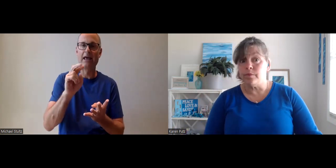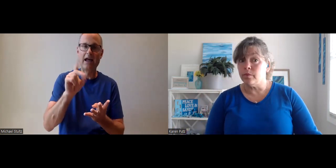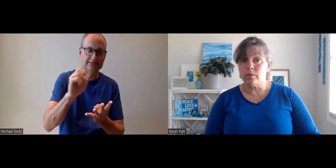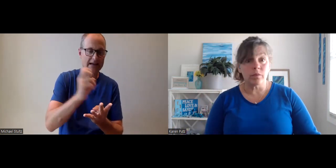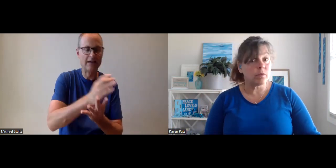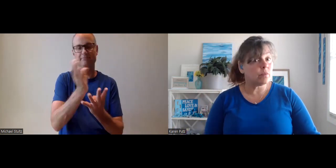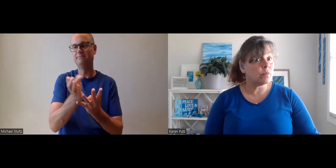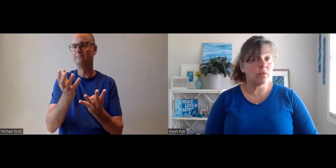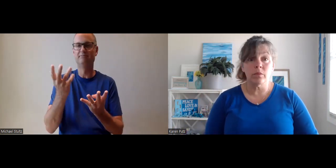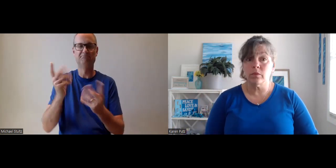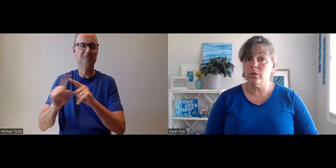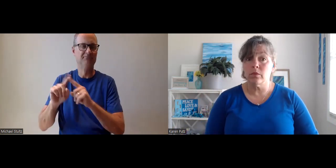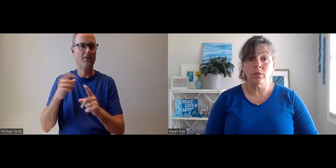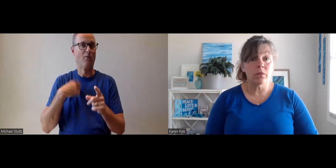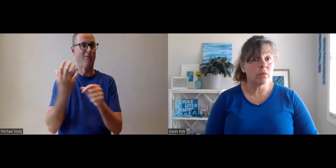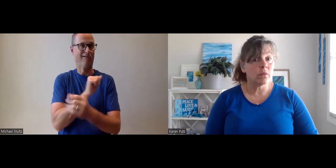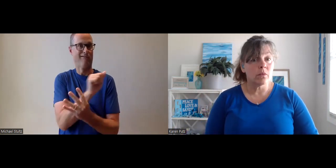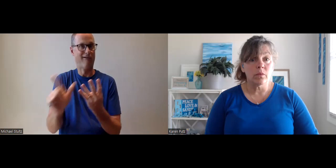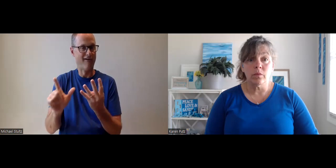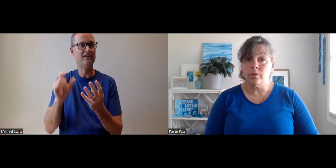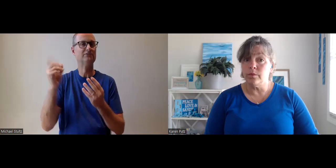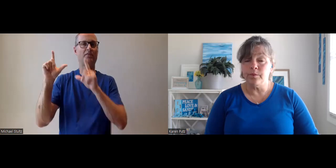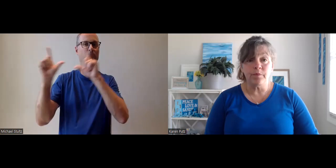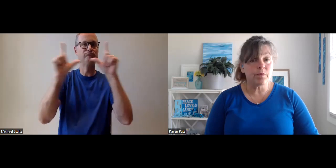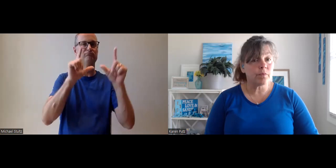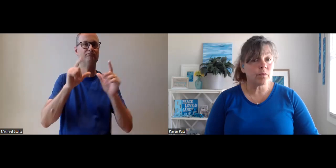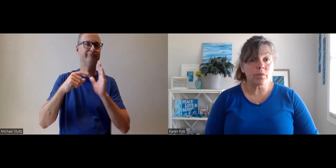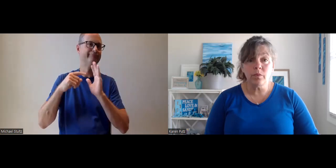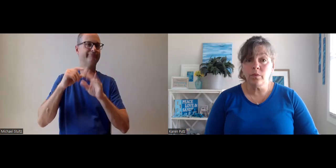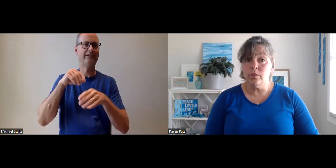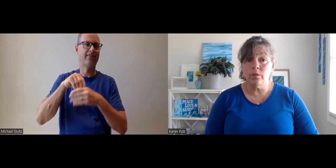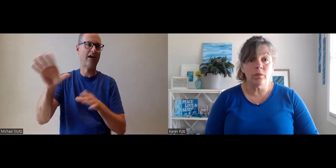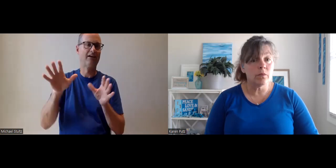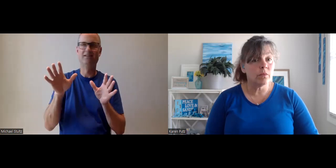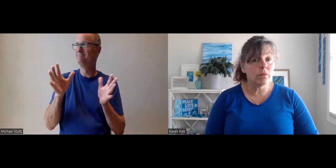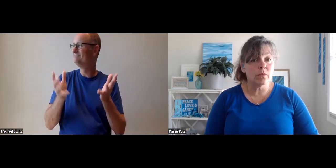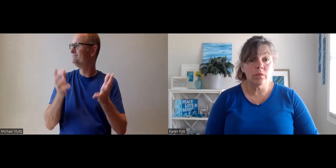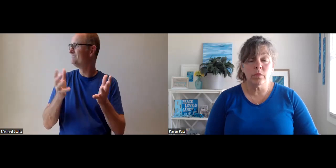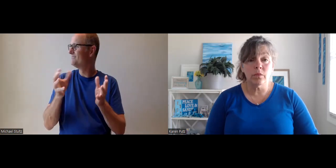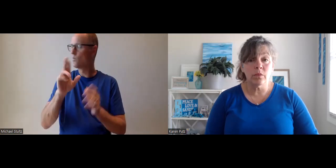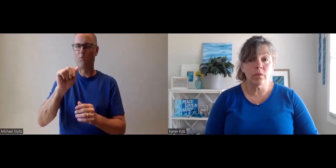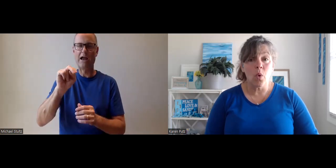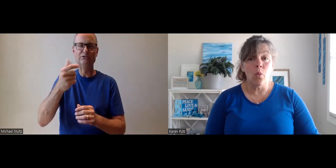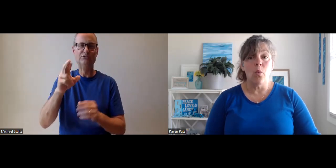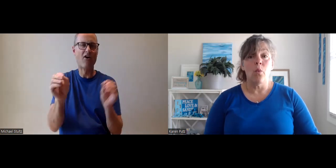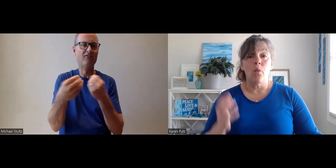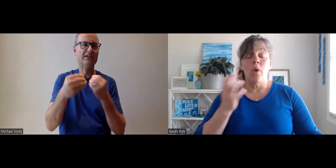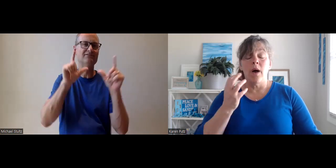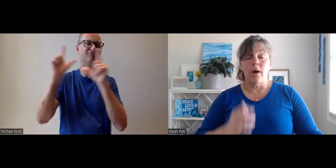at a paper mills for a popular contest. And I decided to send it and I won a year's worth of